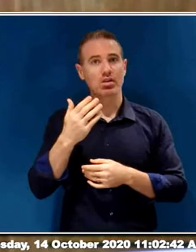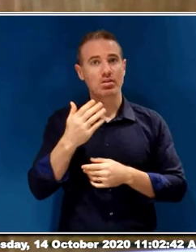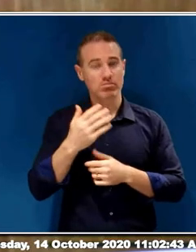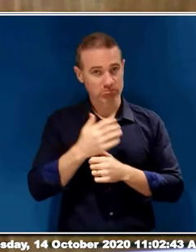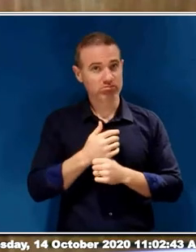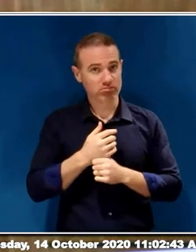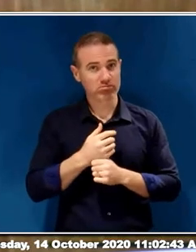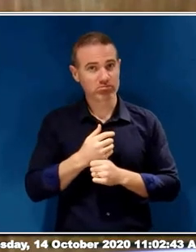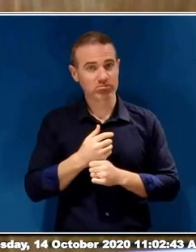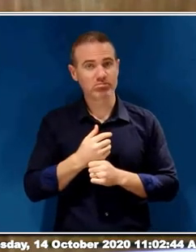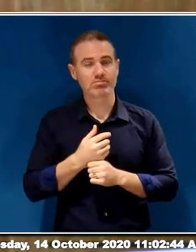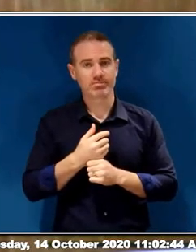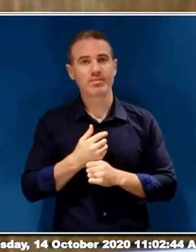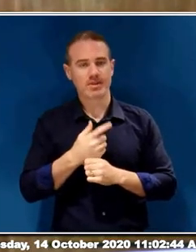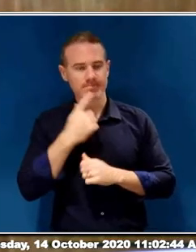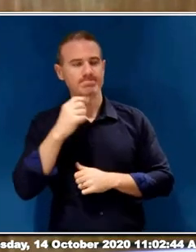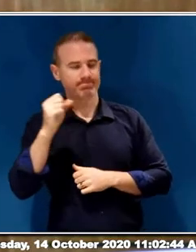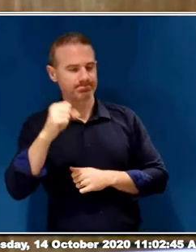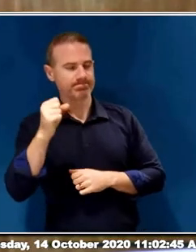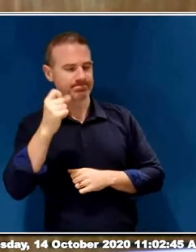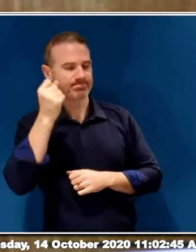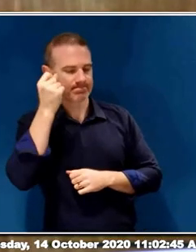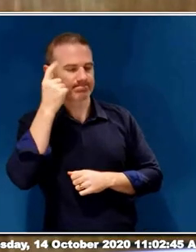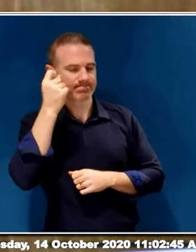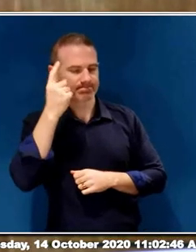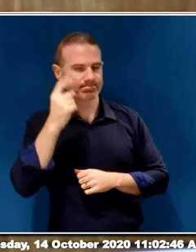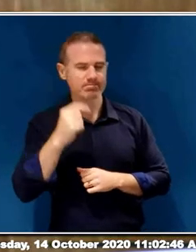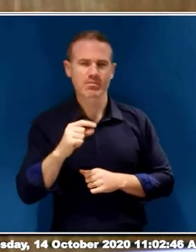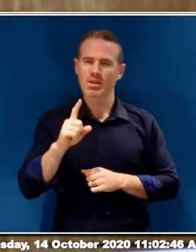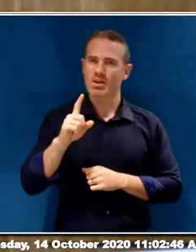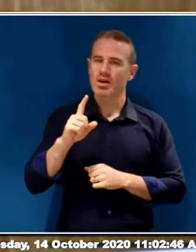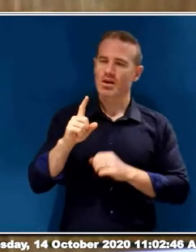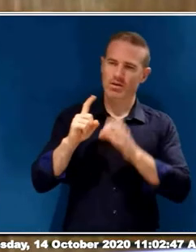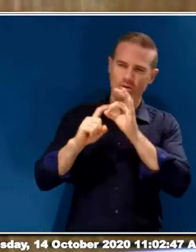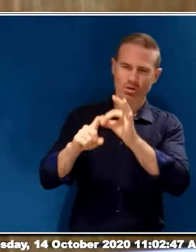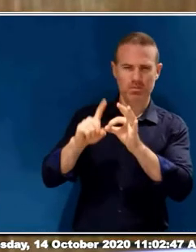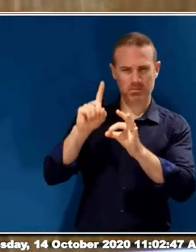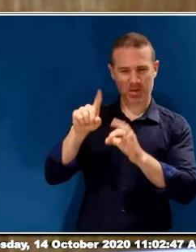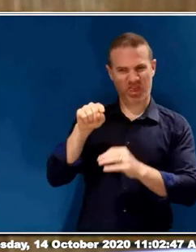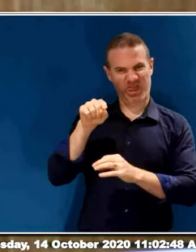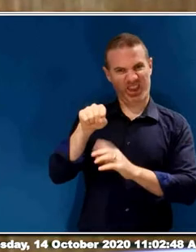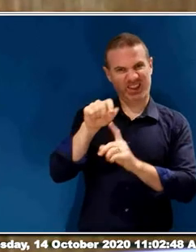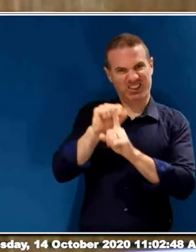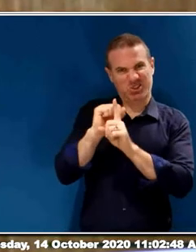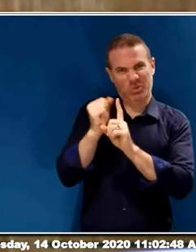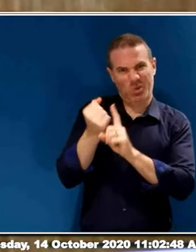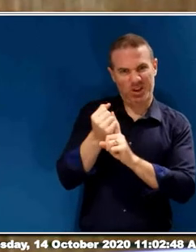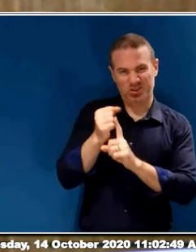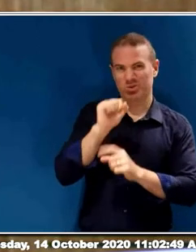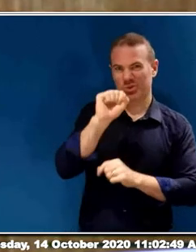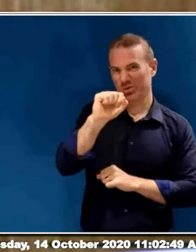But on the occasion as it applied to Kobe, on that occasion, you say in your statement you considered that suspension